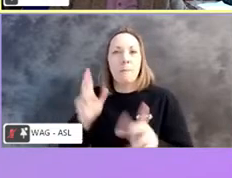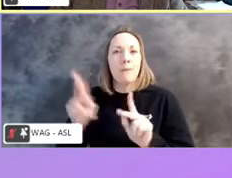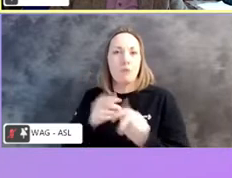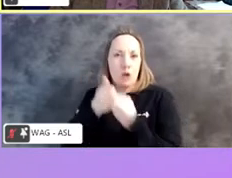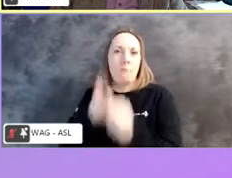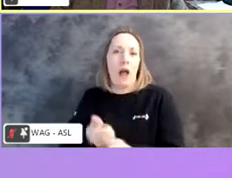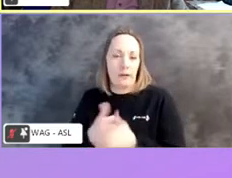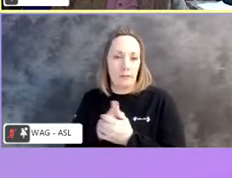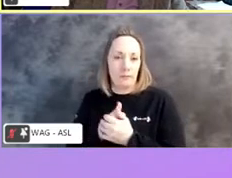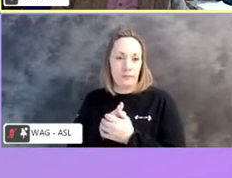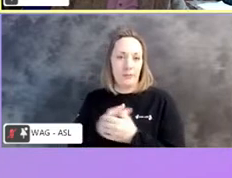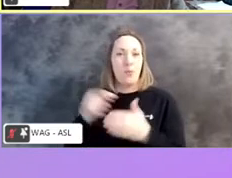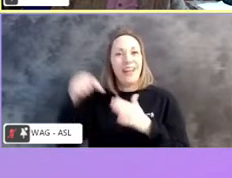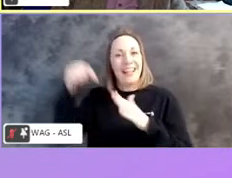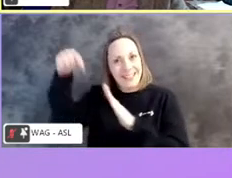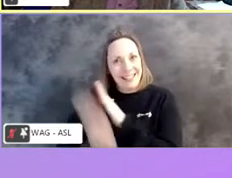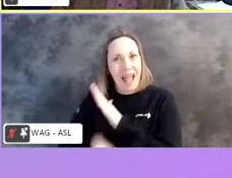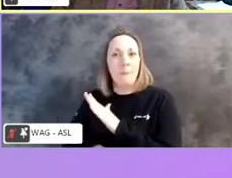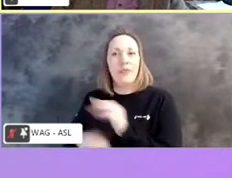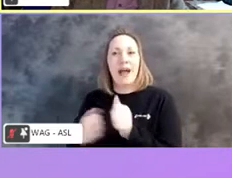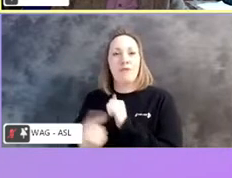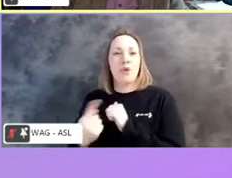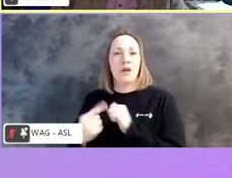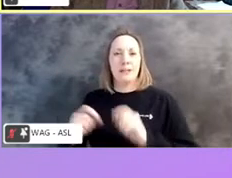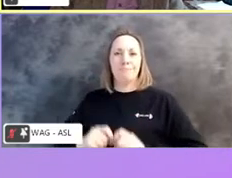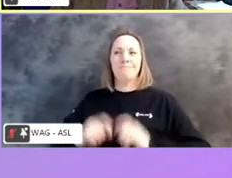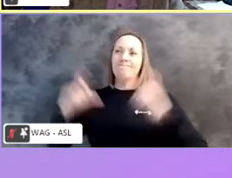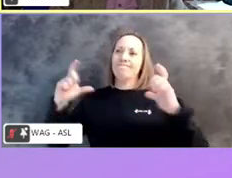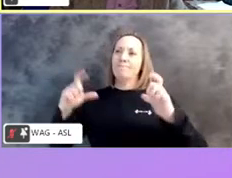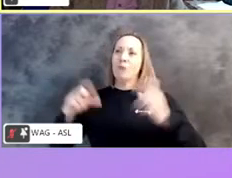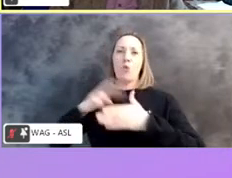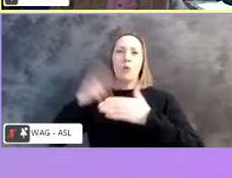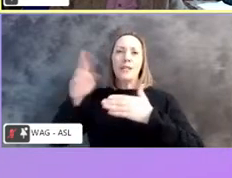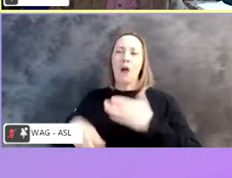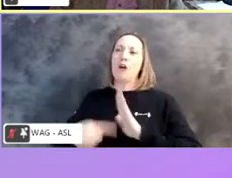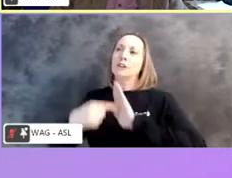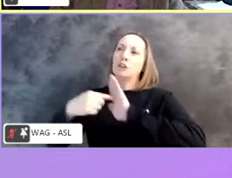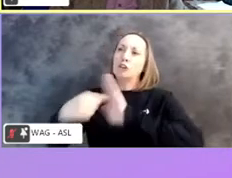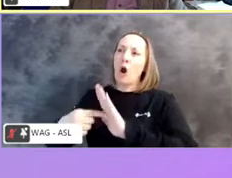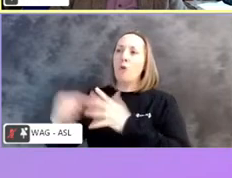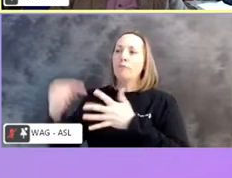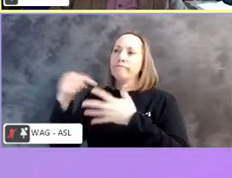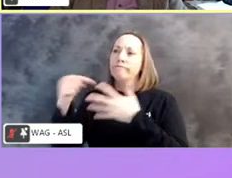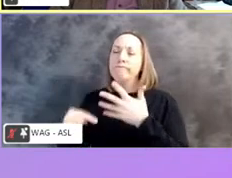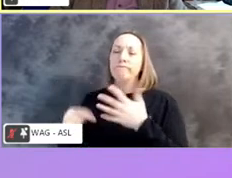providing data we are very much using the data that we are gathering through the monitoring as a way to drive